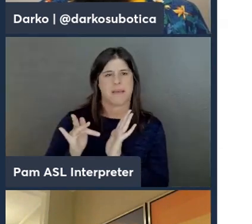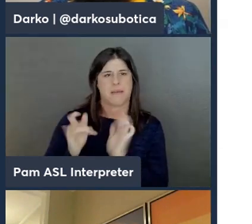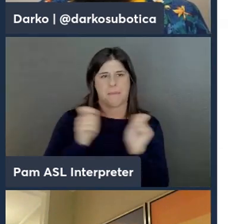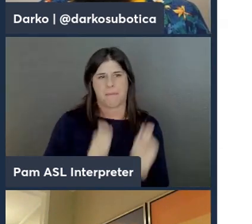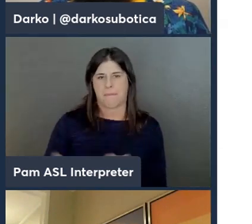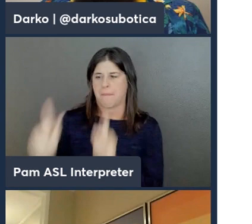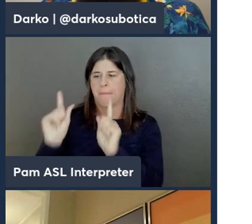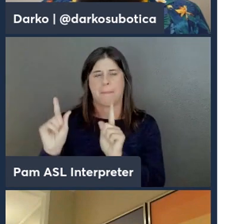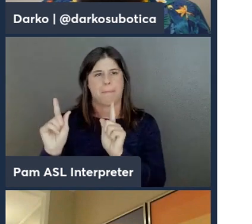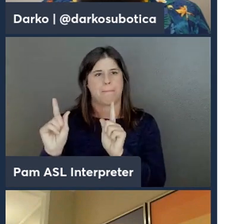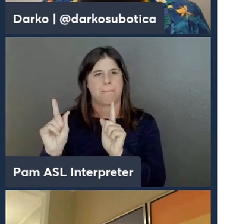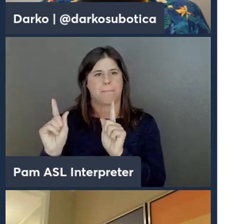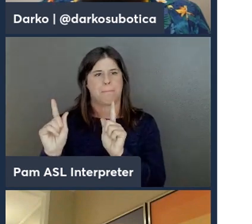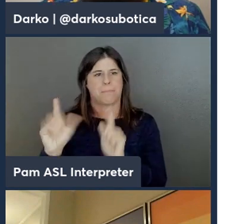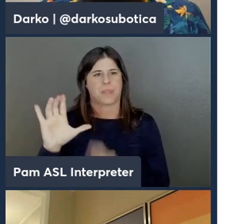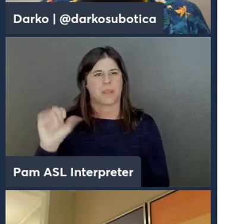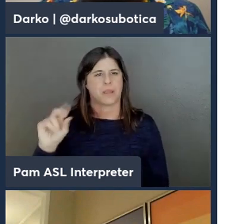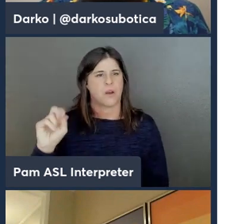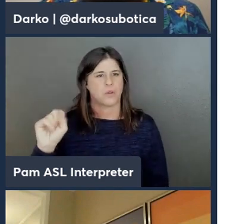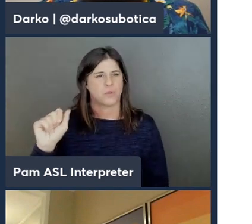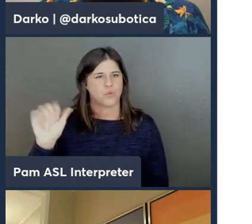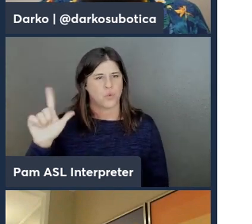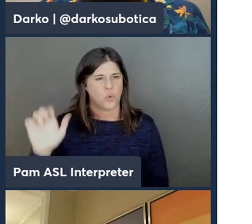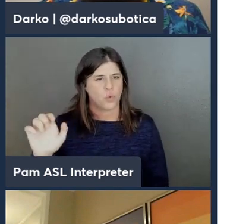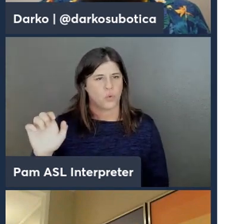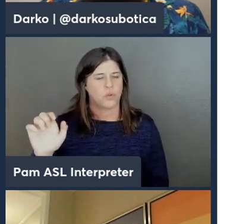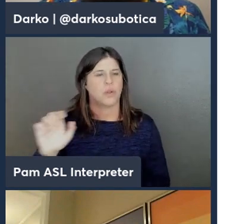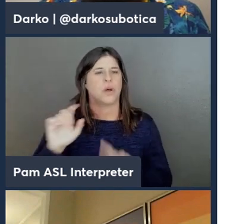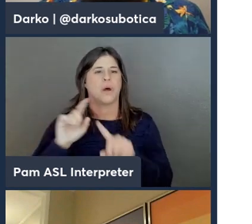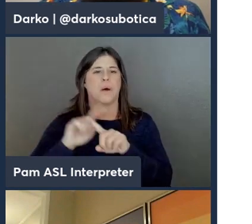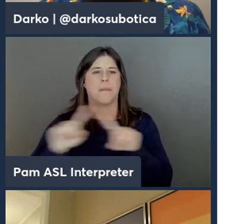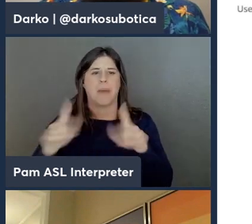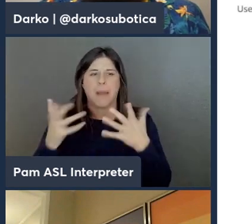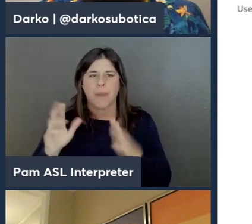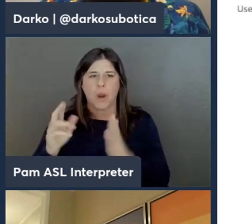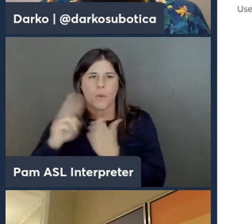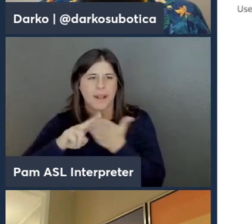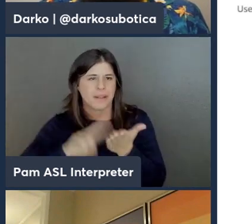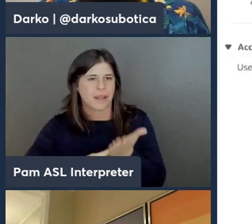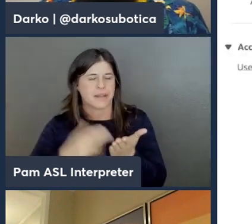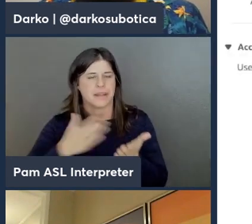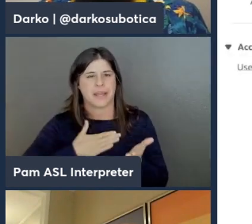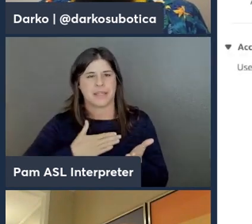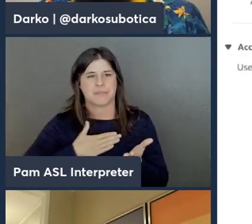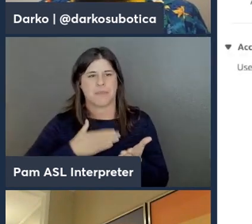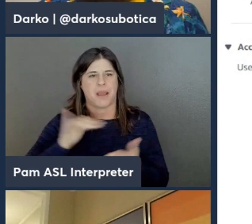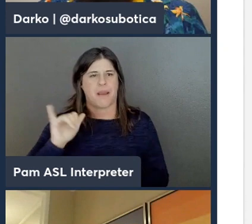and it takes me to console, but I'm already logged in as, IAM user,